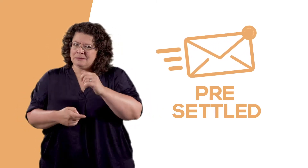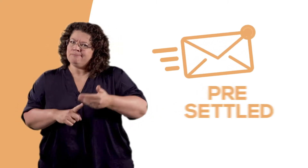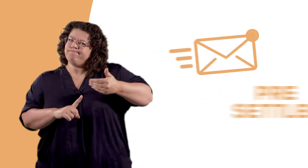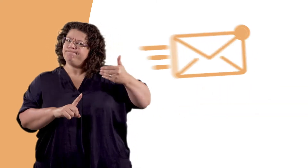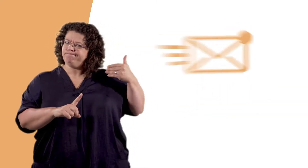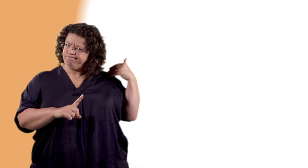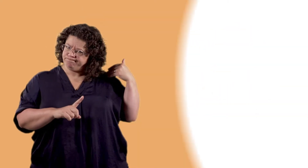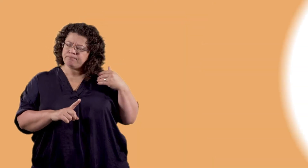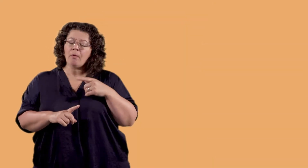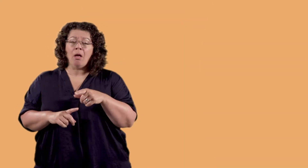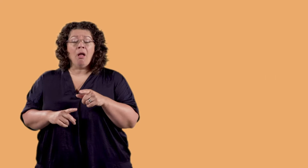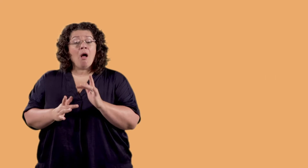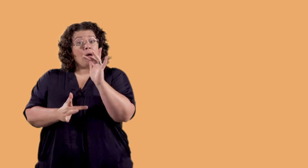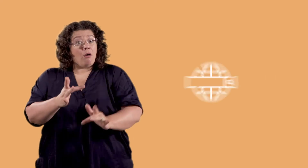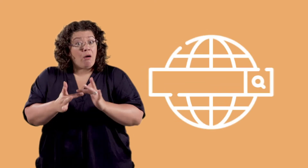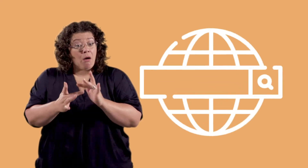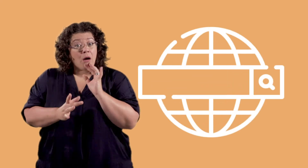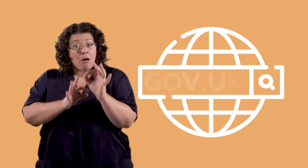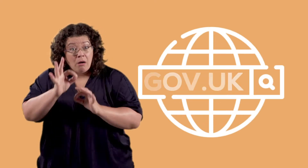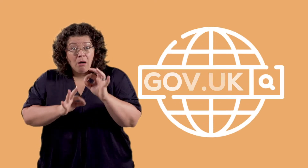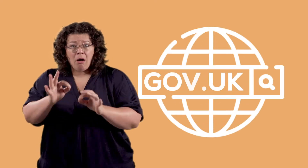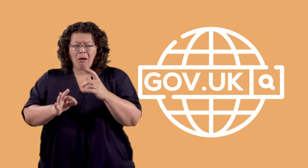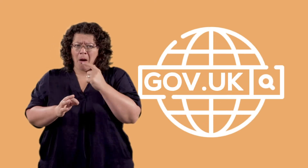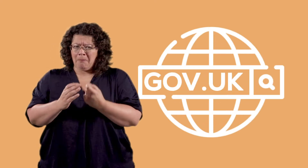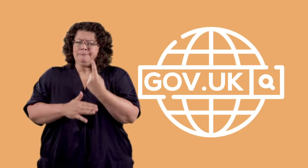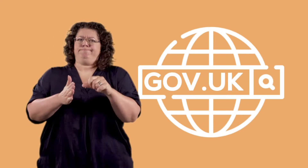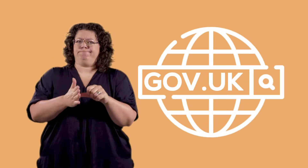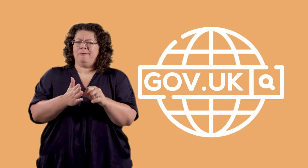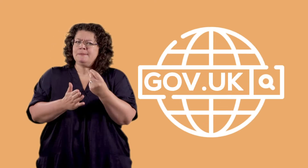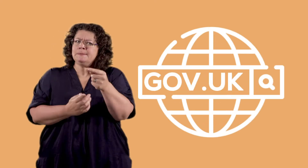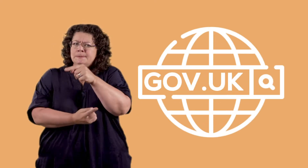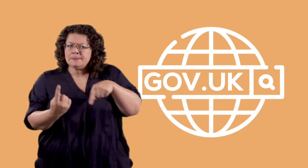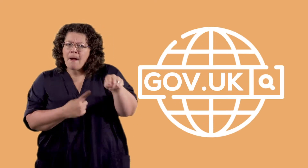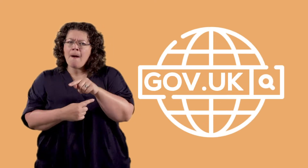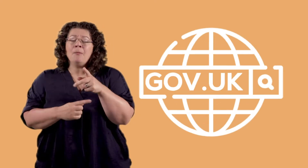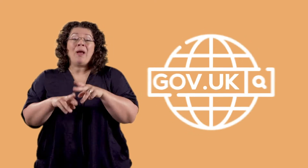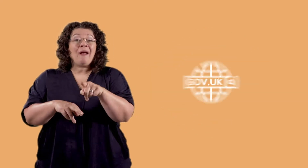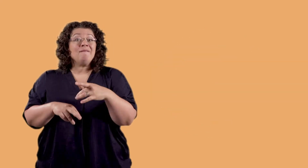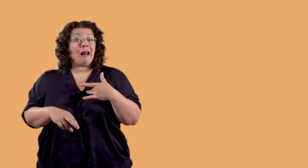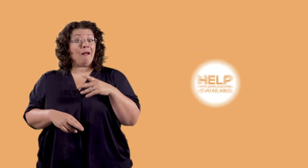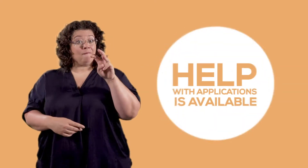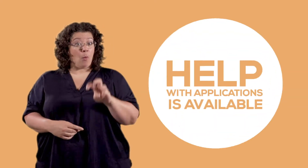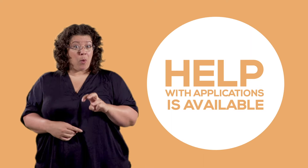The digital-first process can be a bit of an issue for some people, so if you live in Wales there is help available.